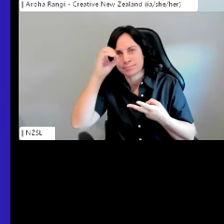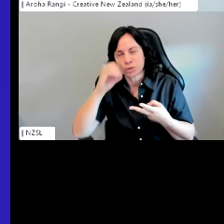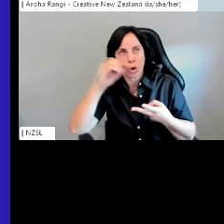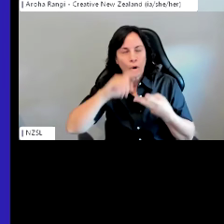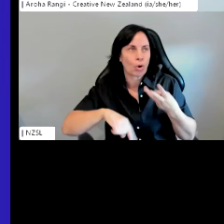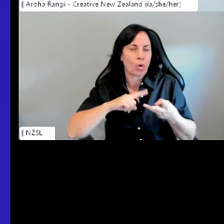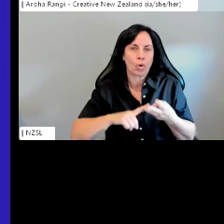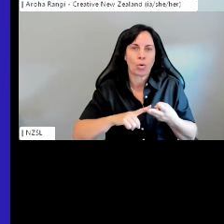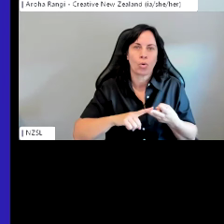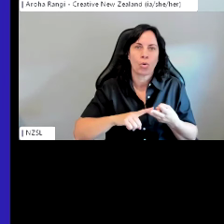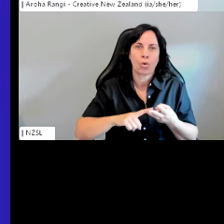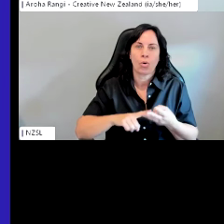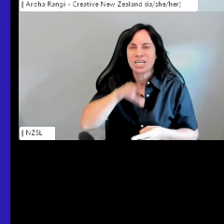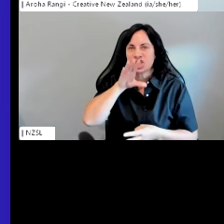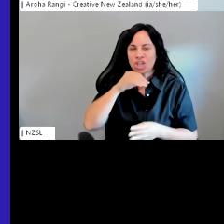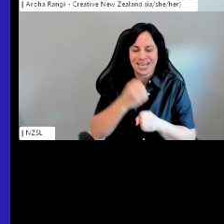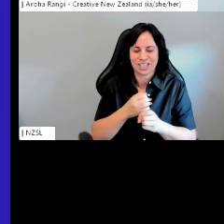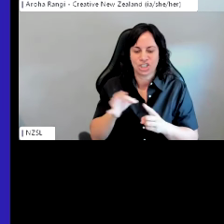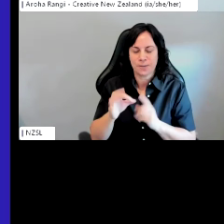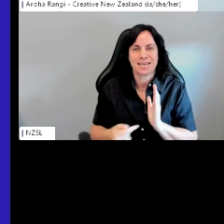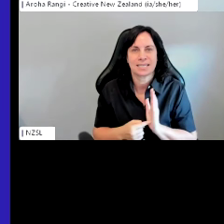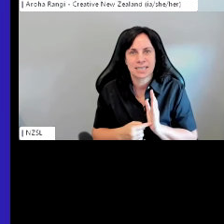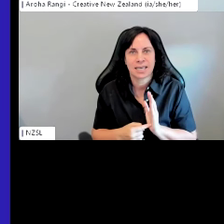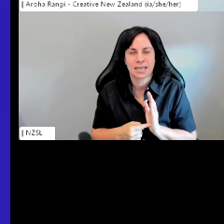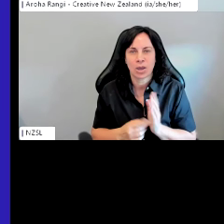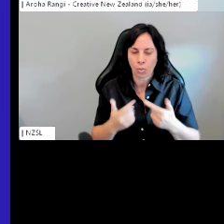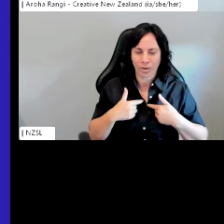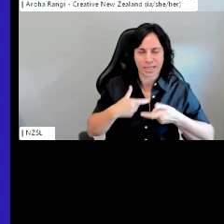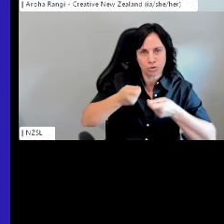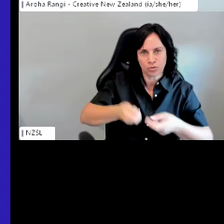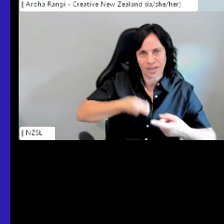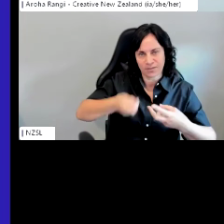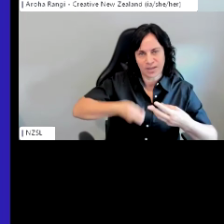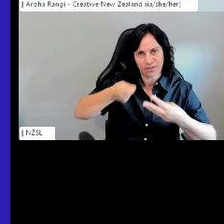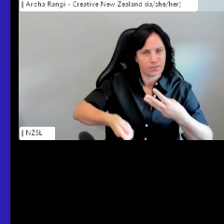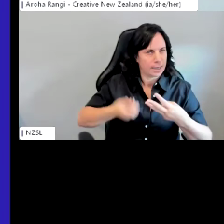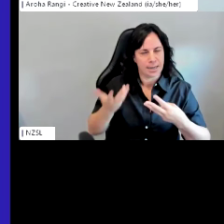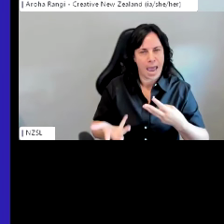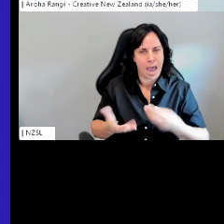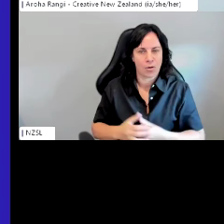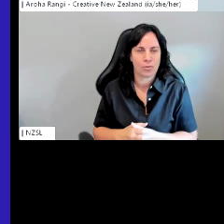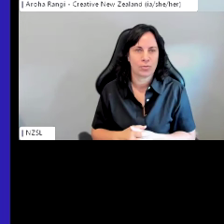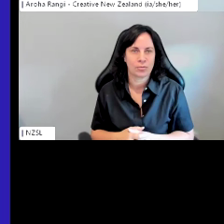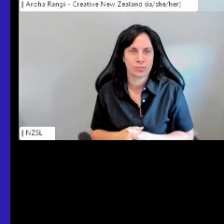At what point do we need to actively feed these channels and how? Yeah, I think that's such a good